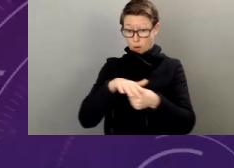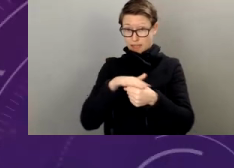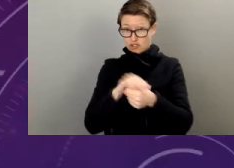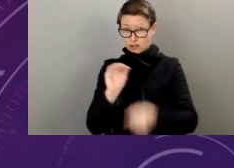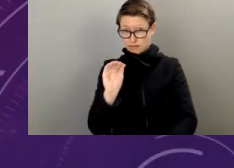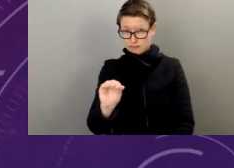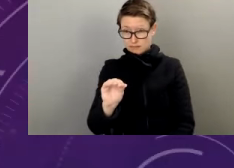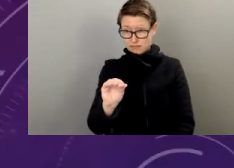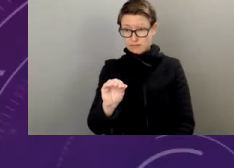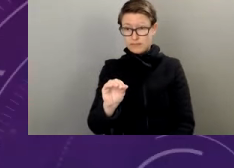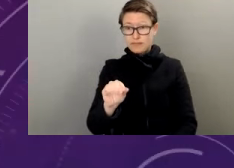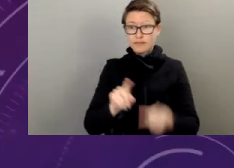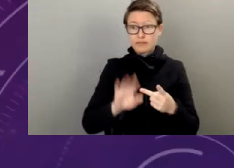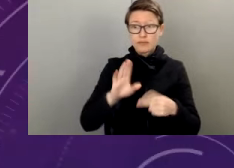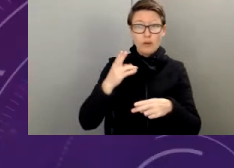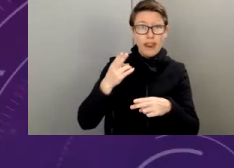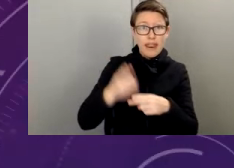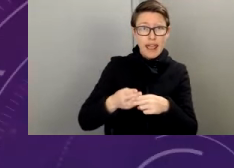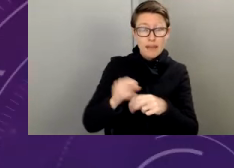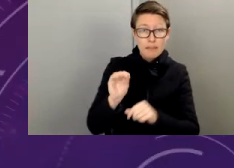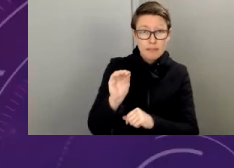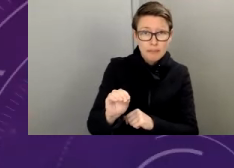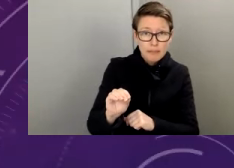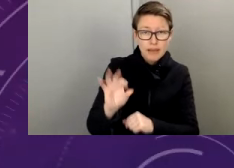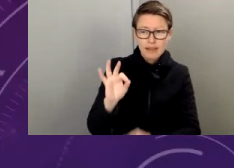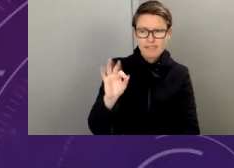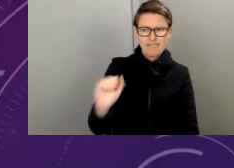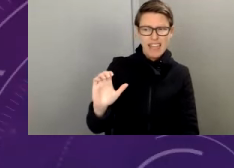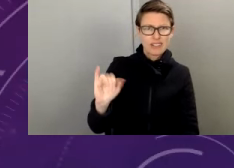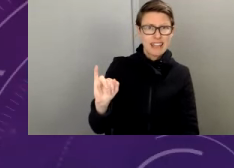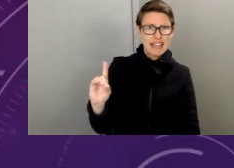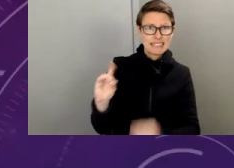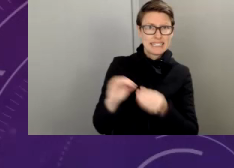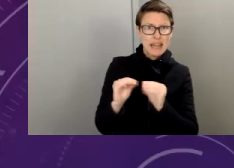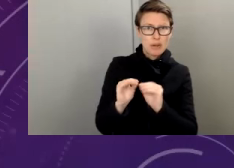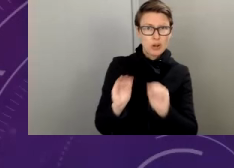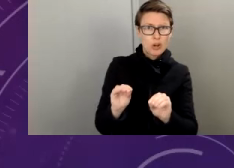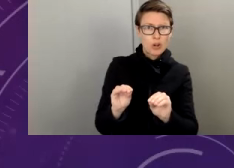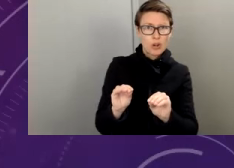enter in your name and your faculty. ID number has to be your ID number for State Center